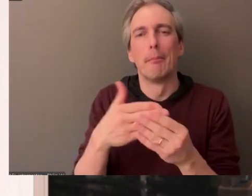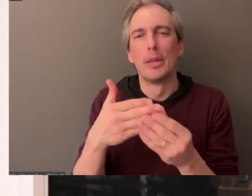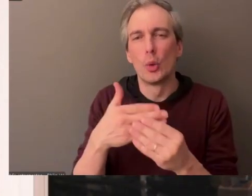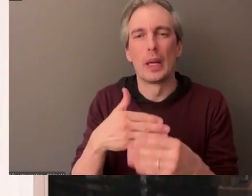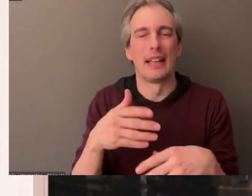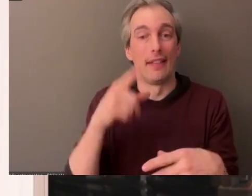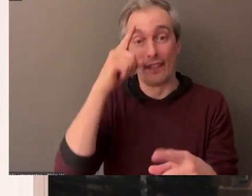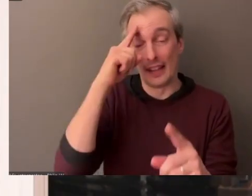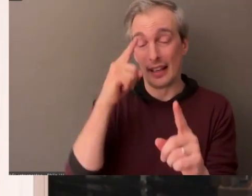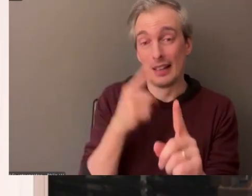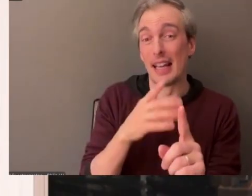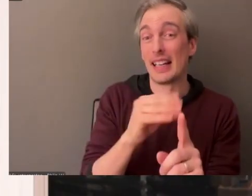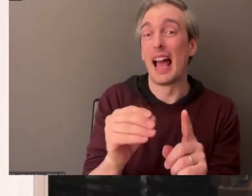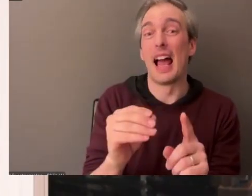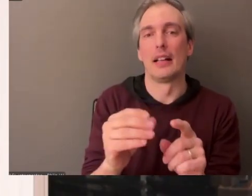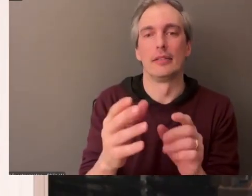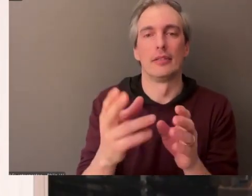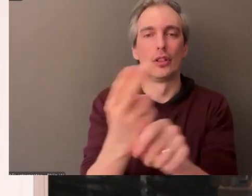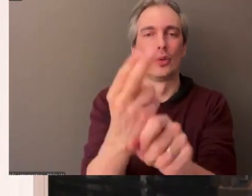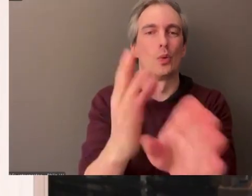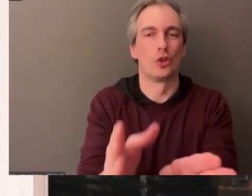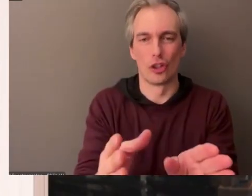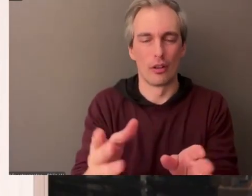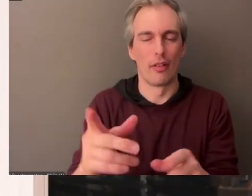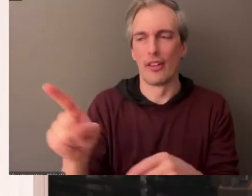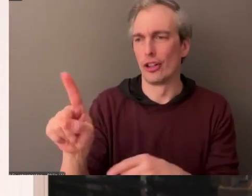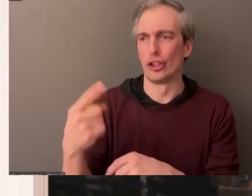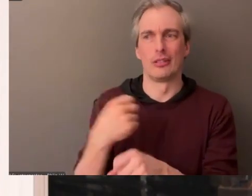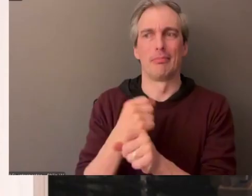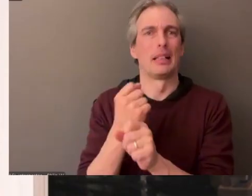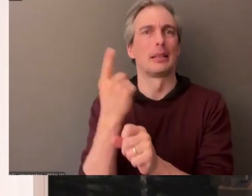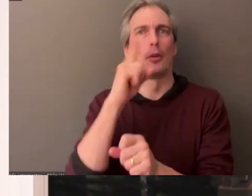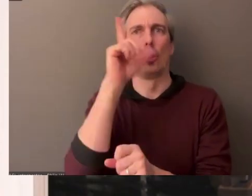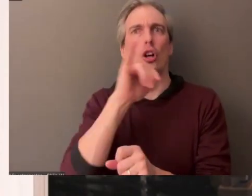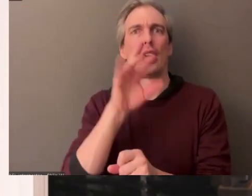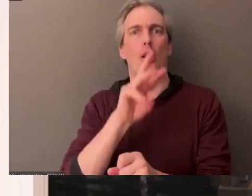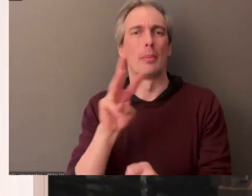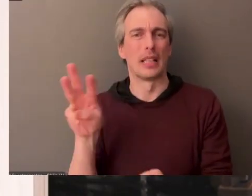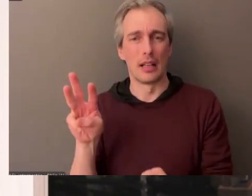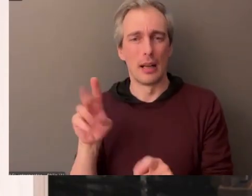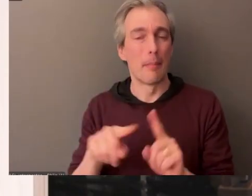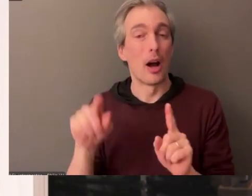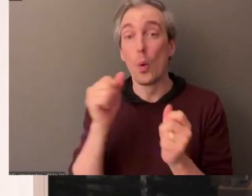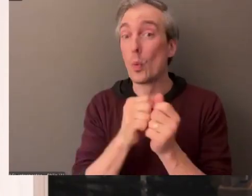And without acceptance criteria that express the intent and what success looks